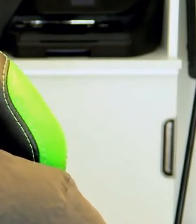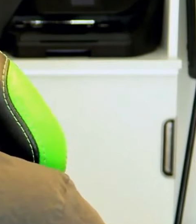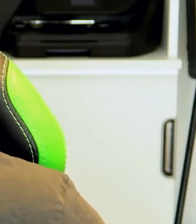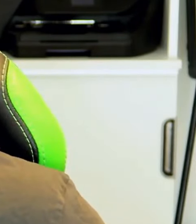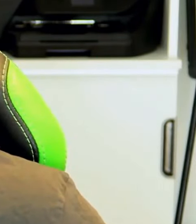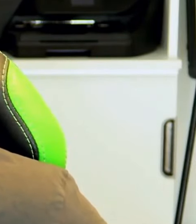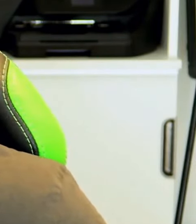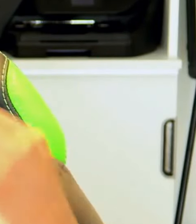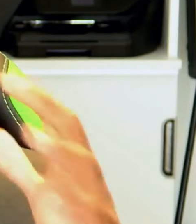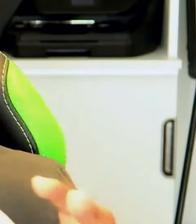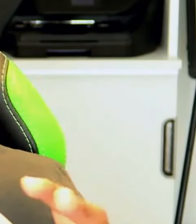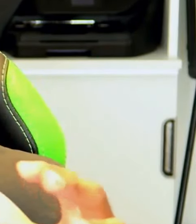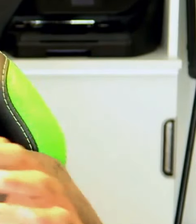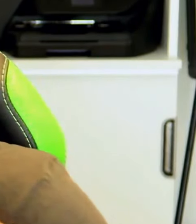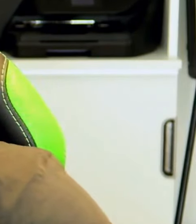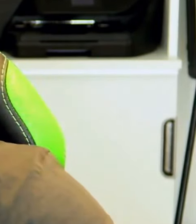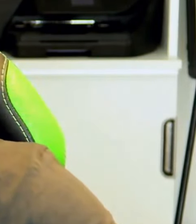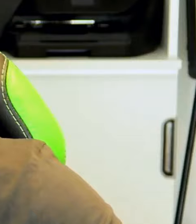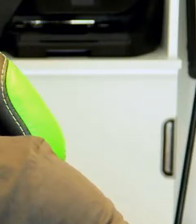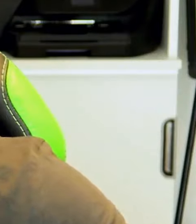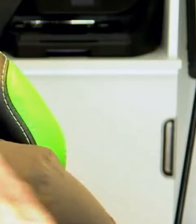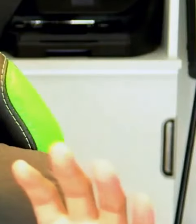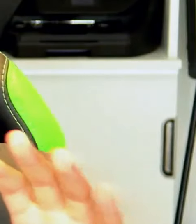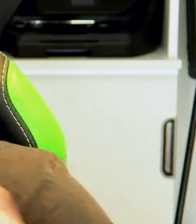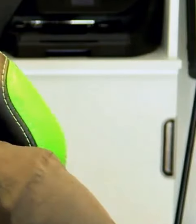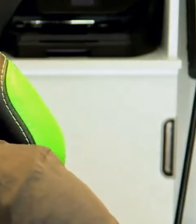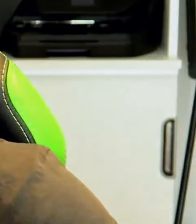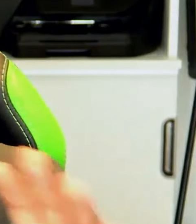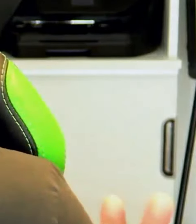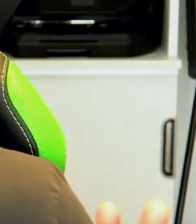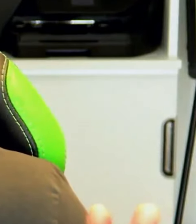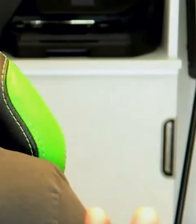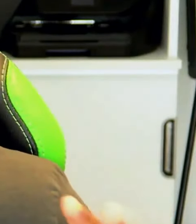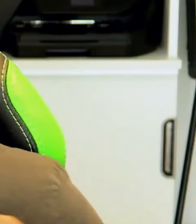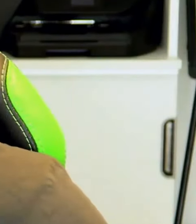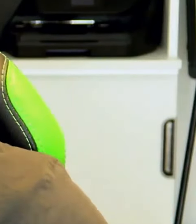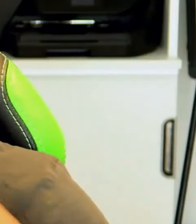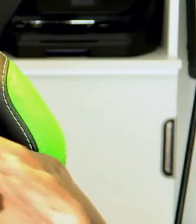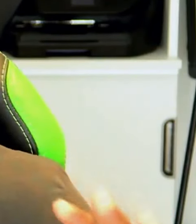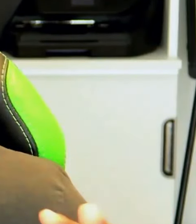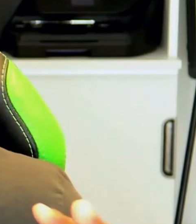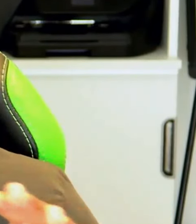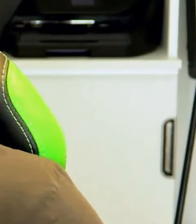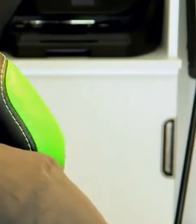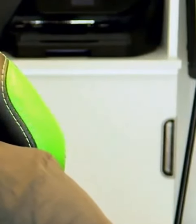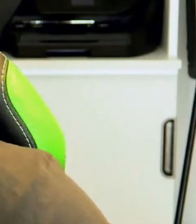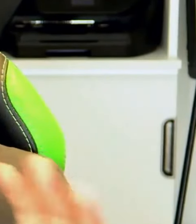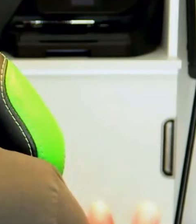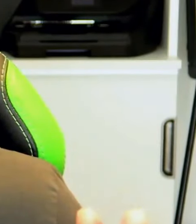COULD RUN MINECRAFT SO I WAITED FOR IT TO COME OUT ON Xbox. I GOT IT AND I JUST FELL IN LOVE